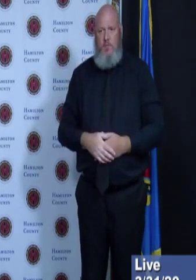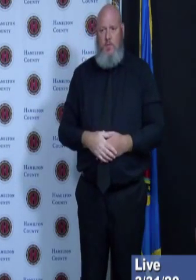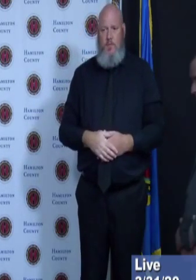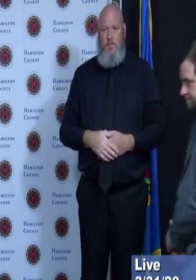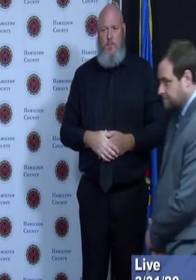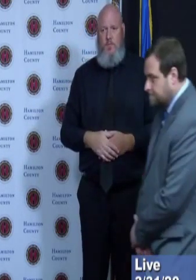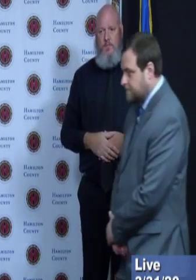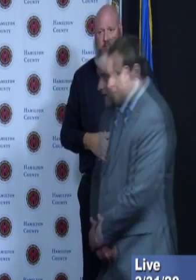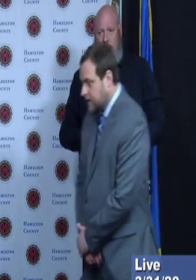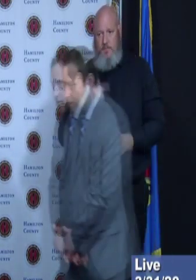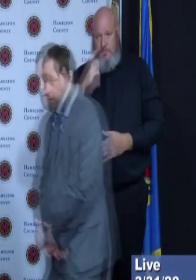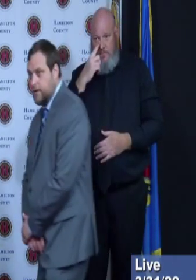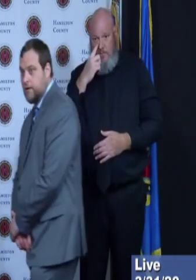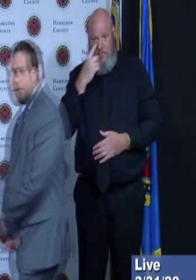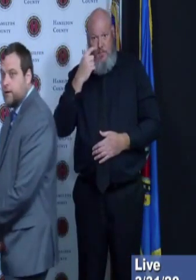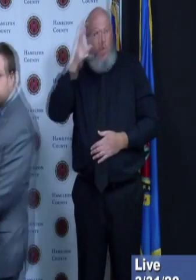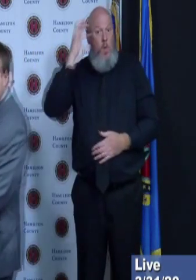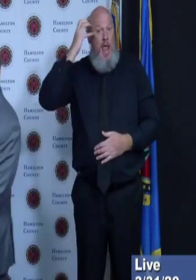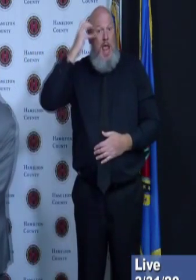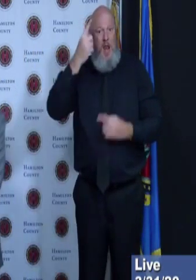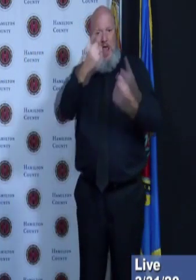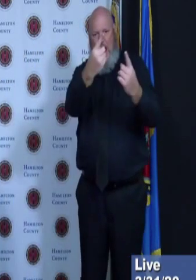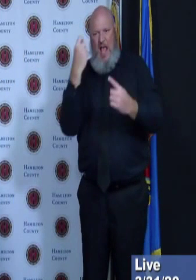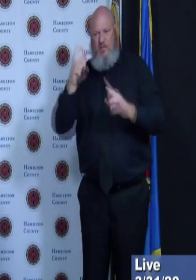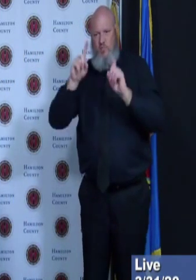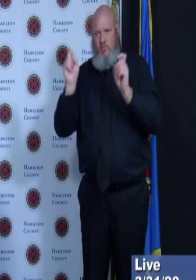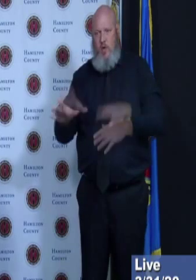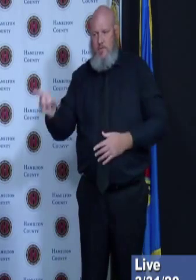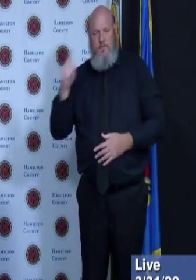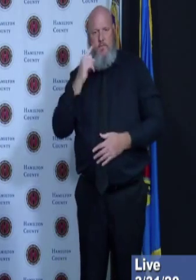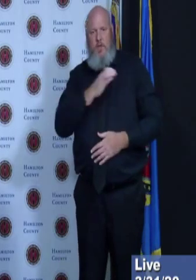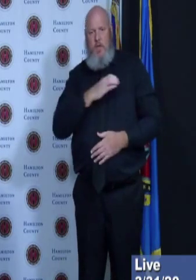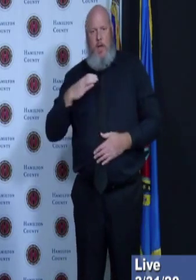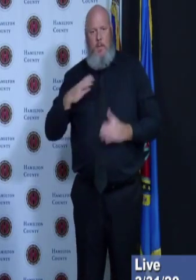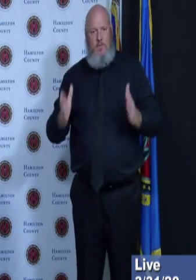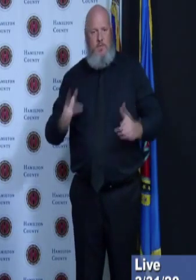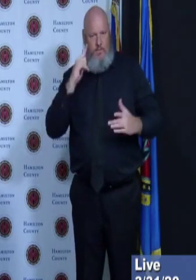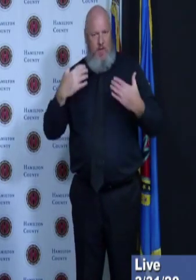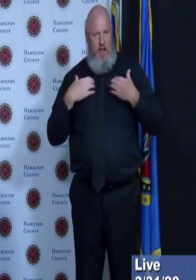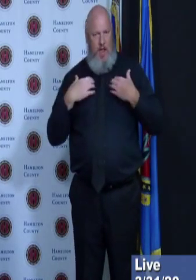yes to Gregg on social distancing I was taking a drive last night I saw three